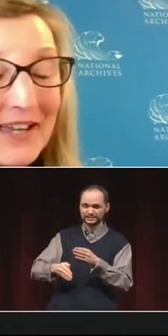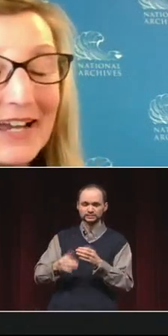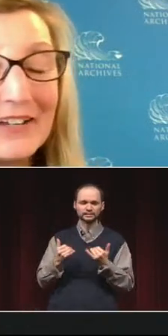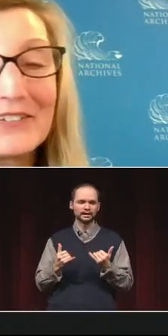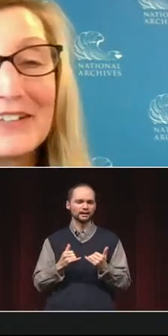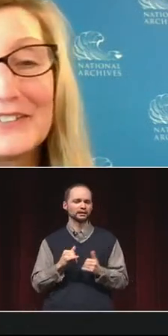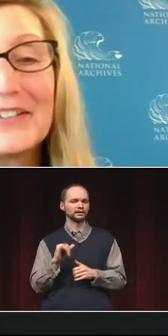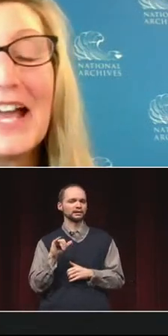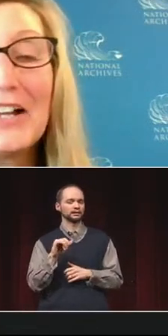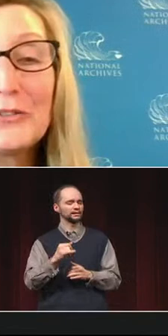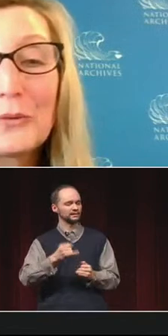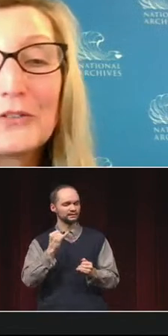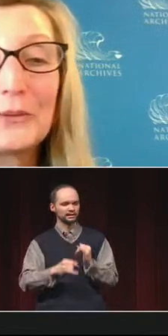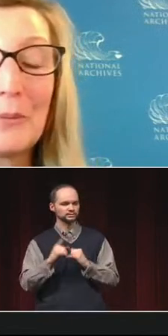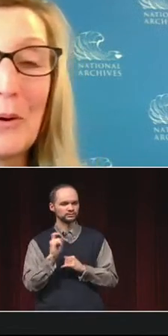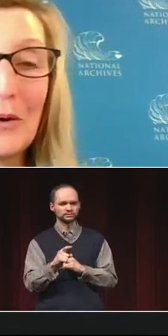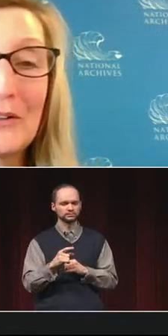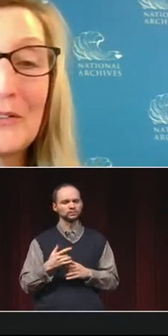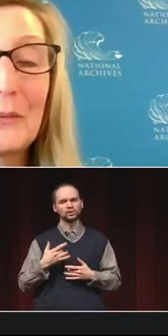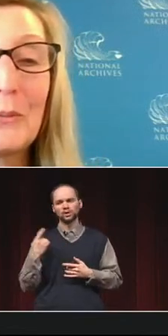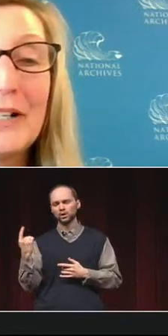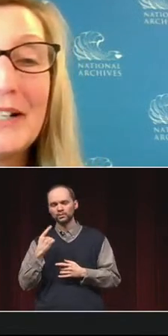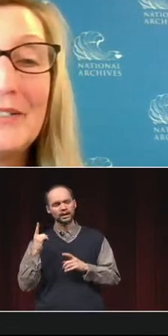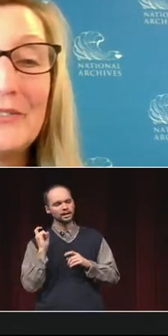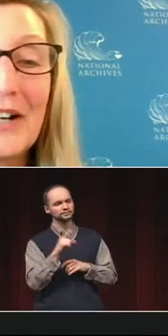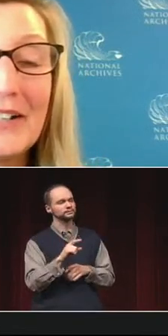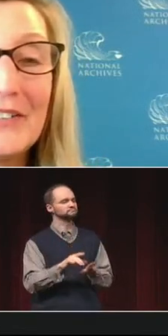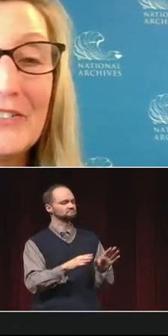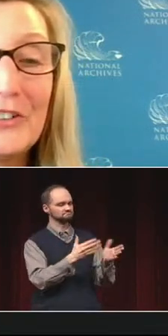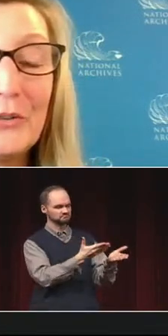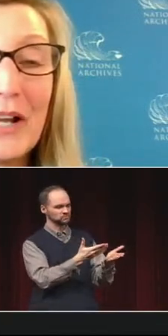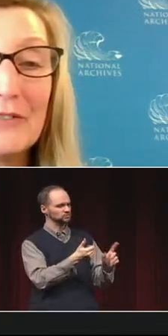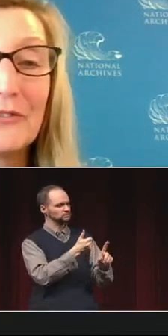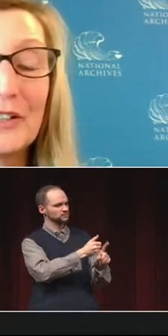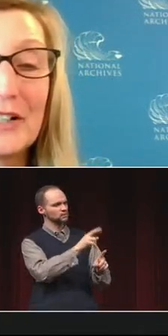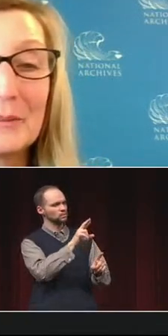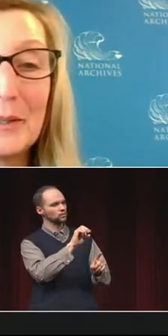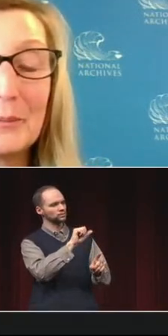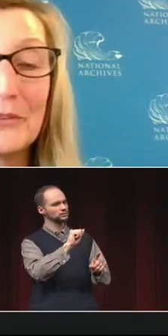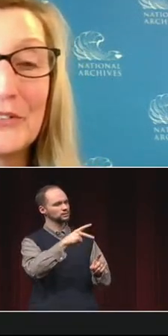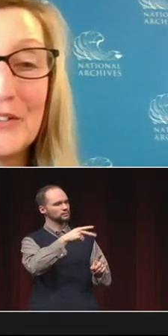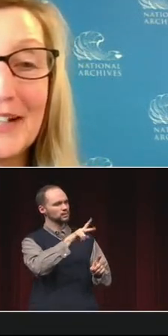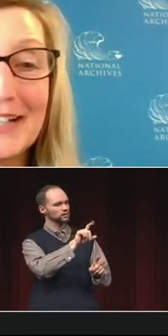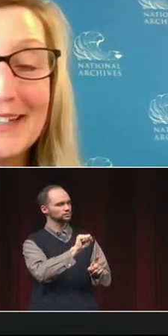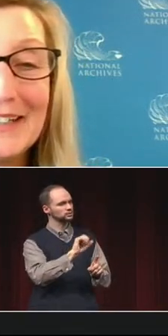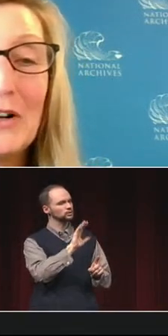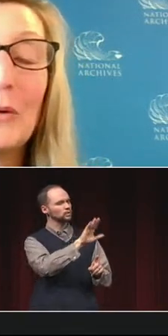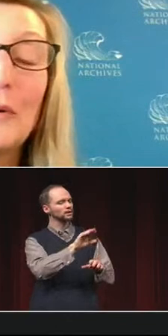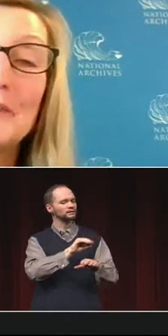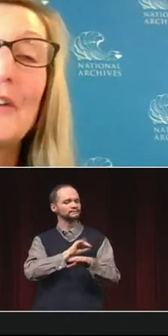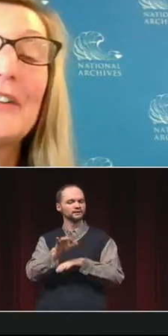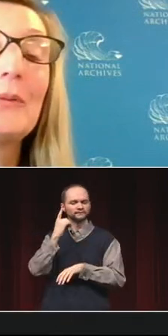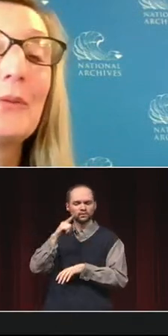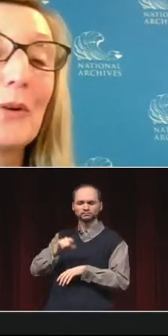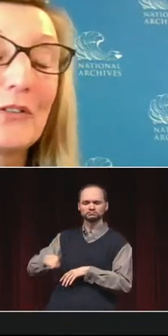ask is as Rosa Parks, what advice do you have for young people today? Or what advice would Rosa